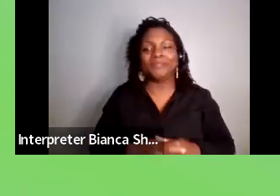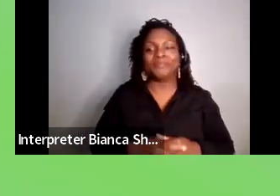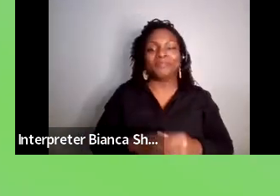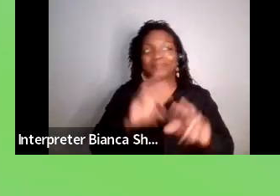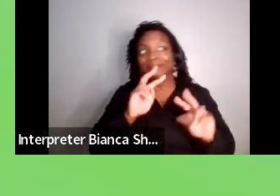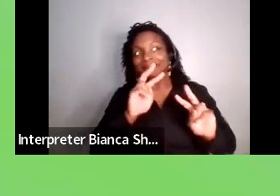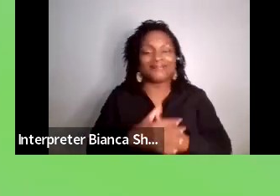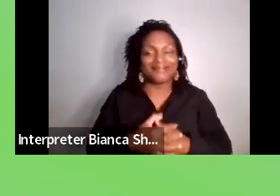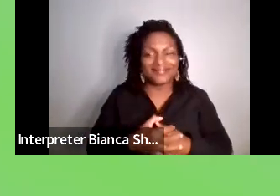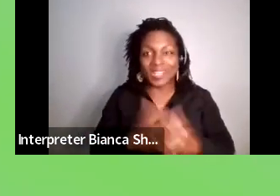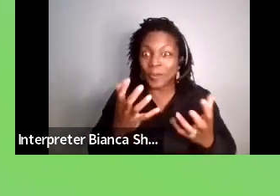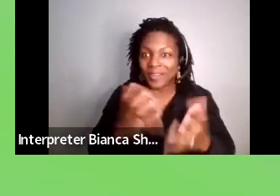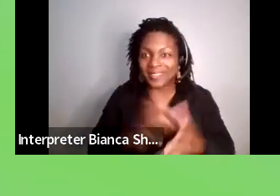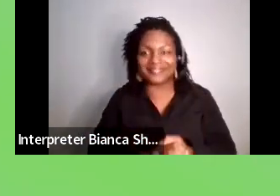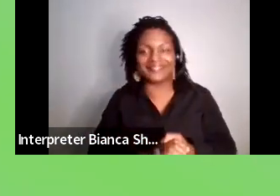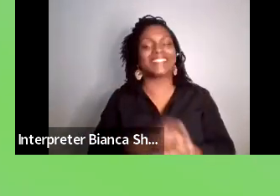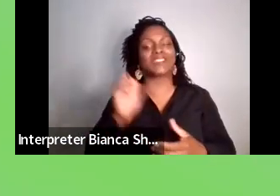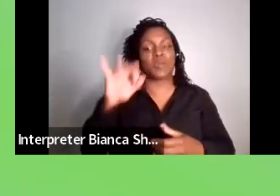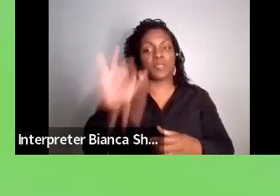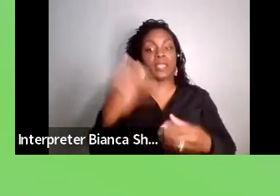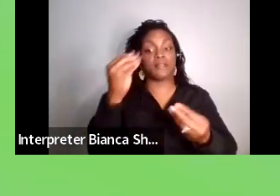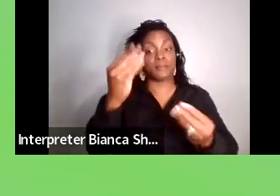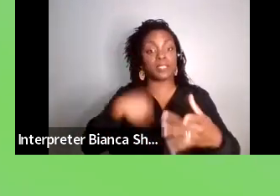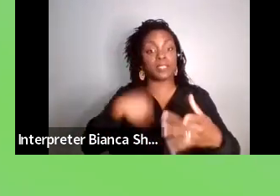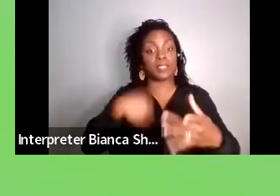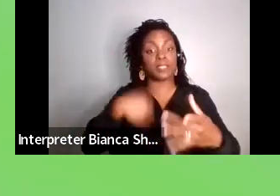The information that we're presenting today? is accurate today?